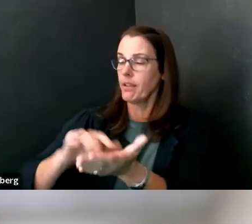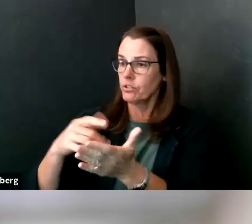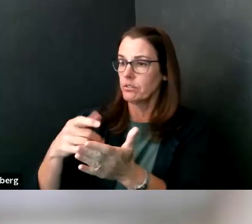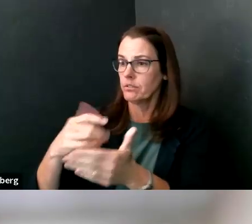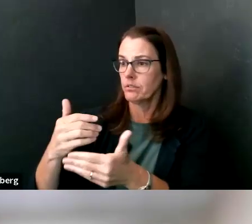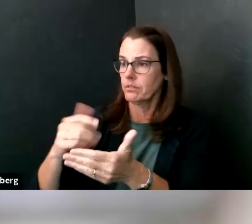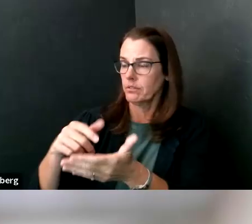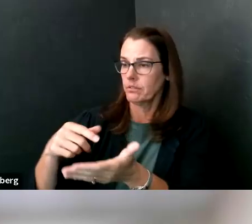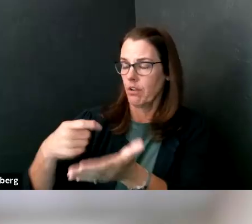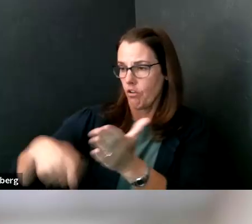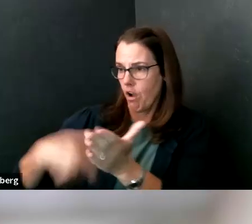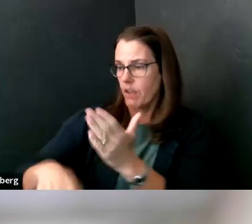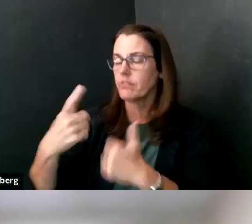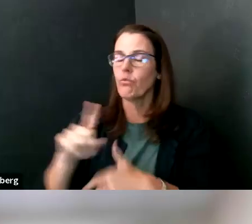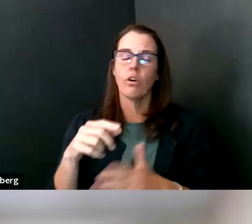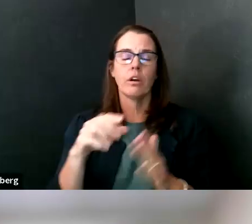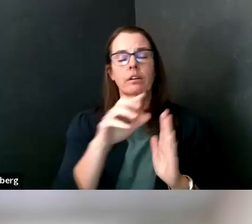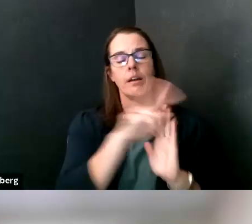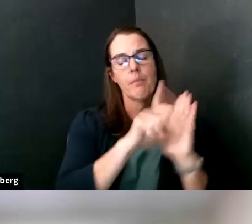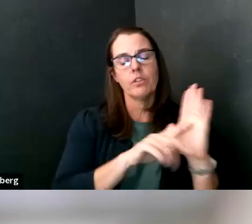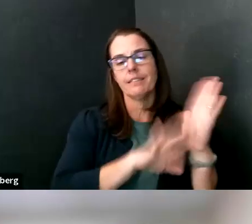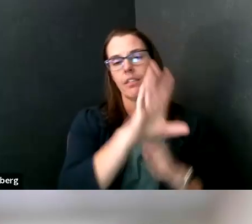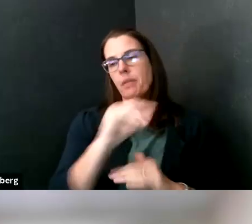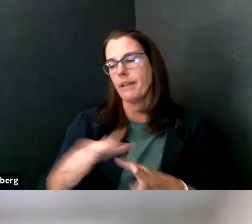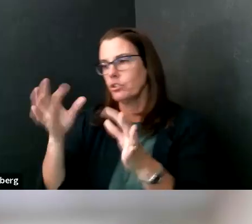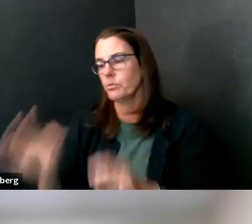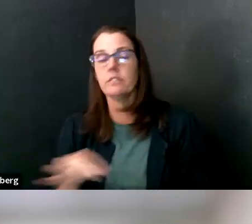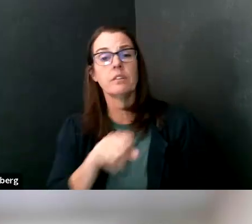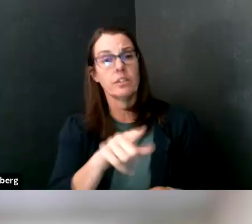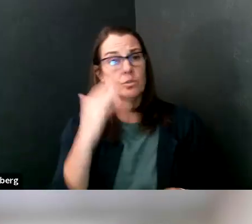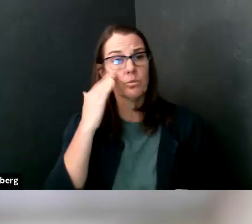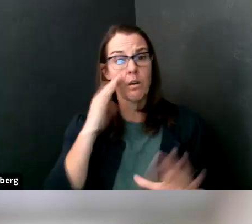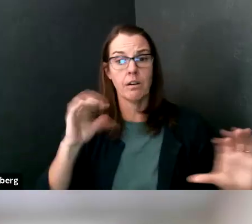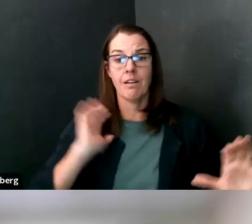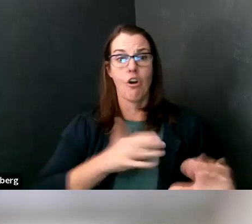determinations and policy development. As you are aware, our coalition recently completed an